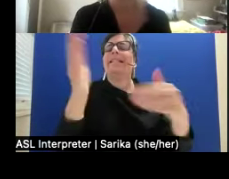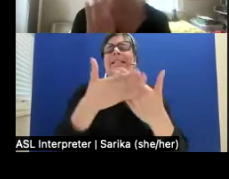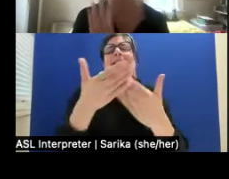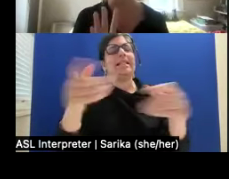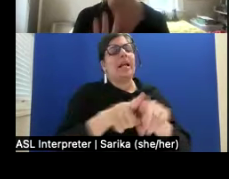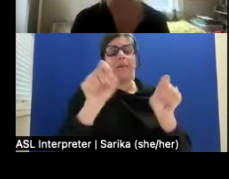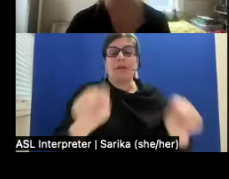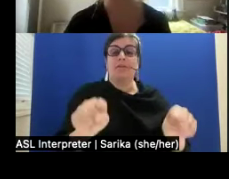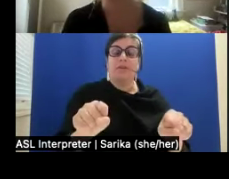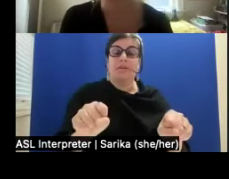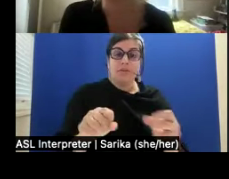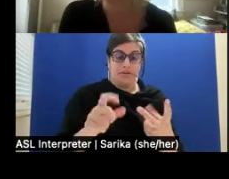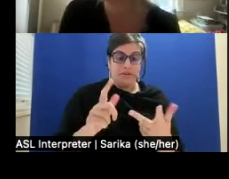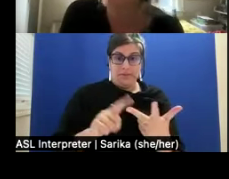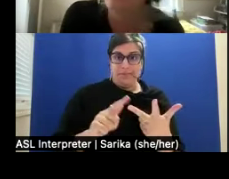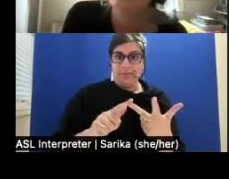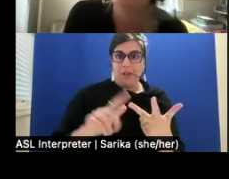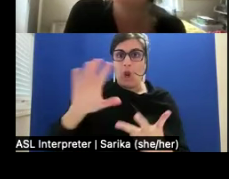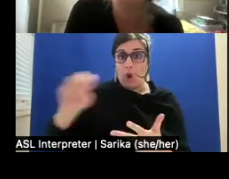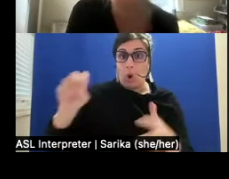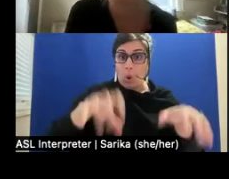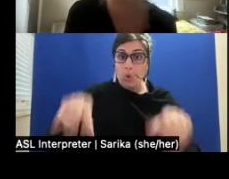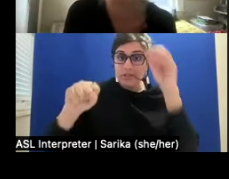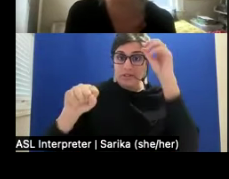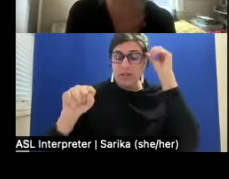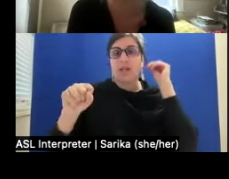The third and last is because the more people that we bring along